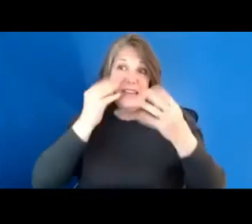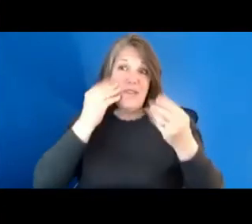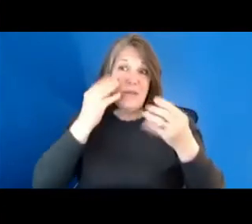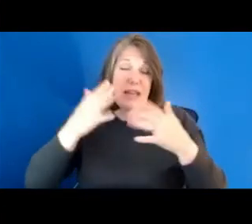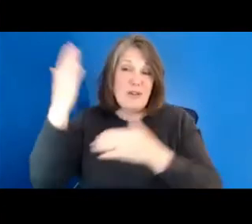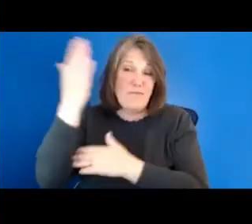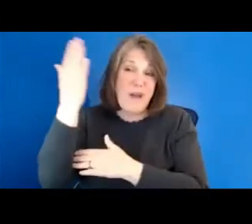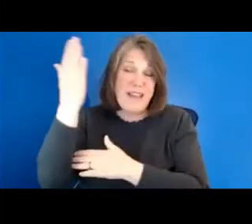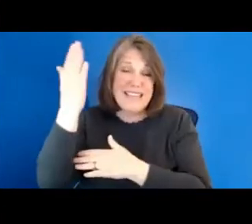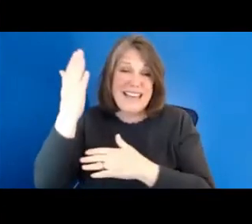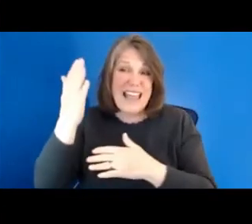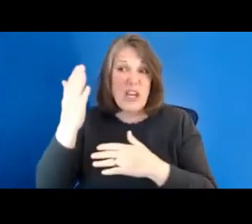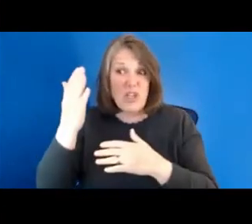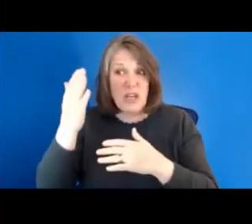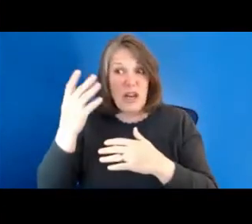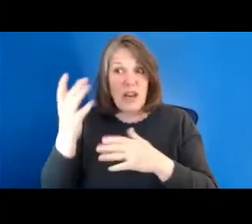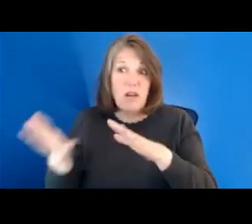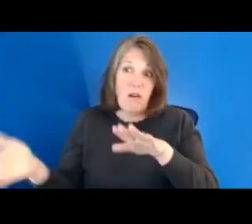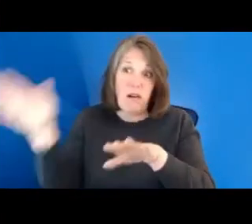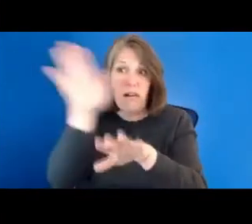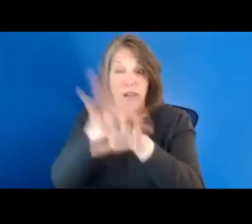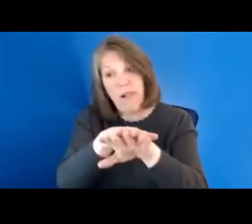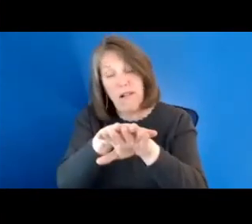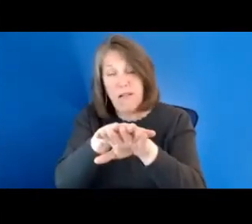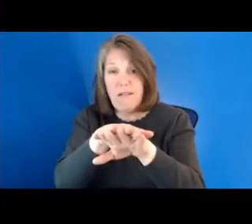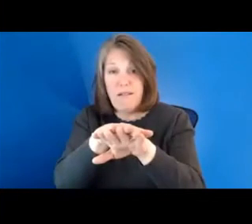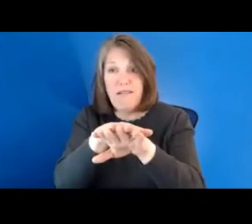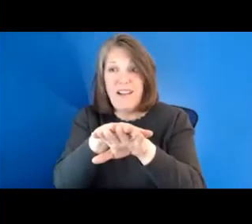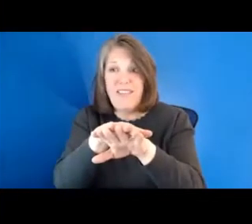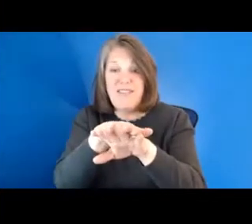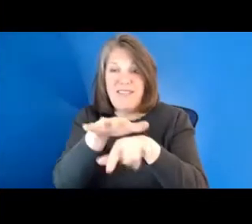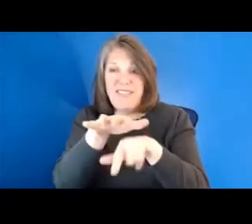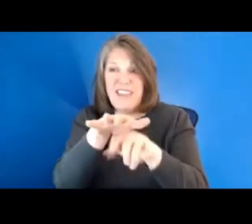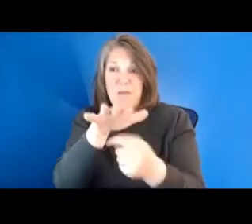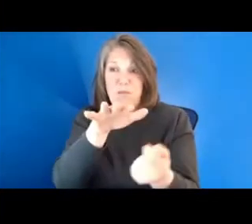17:16:55 will overwrite the one that is being worked on. So one at a